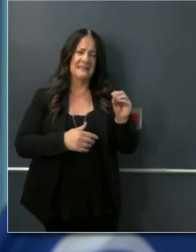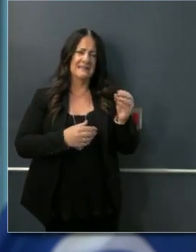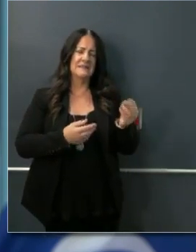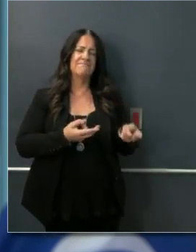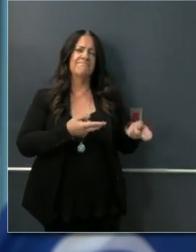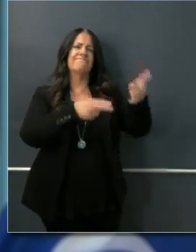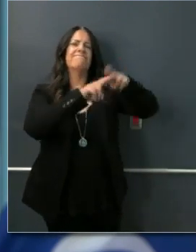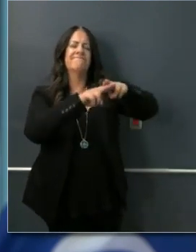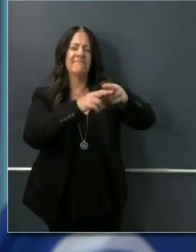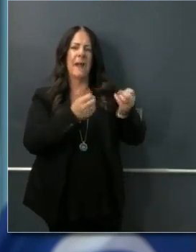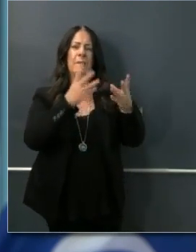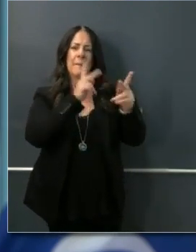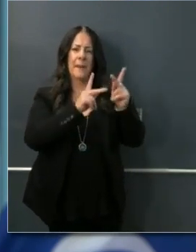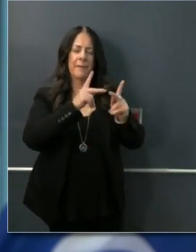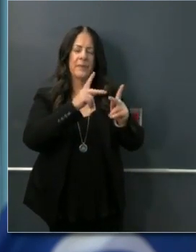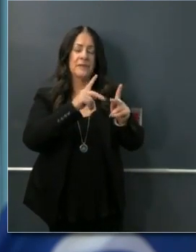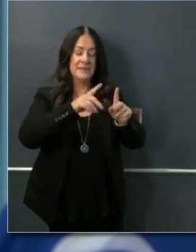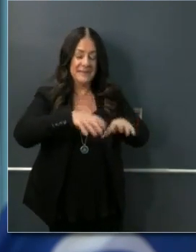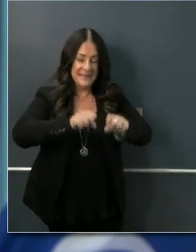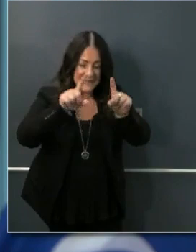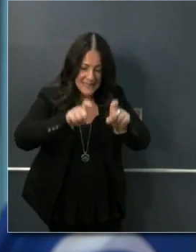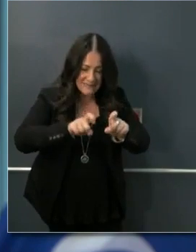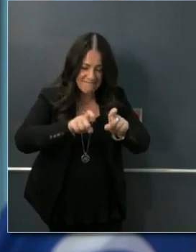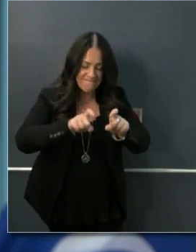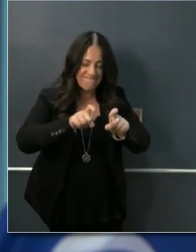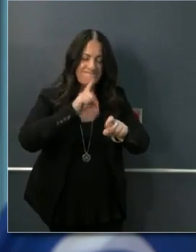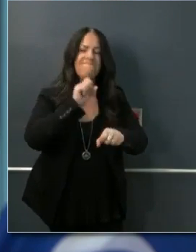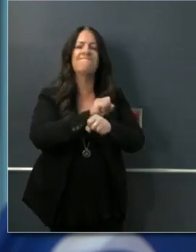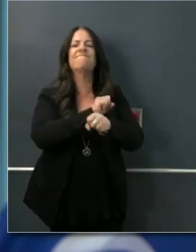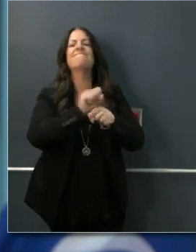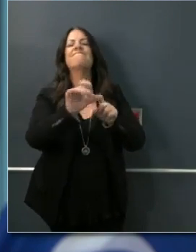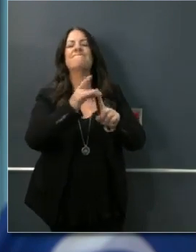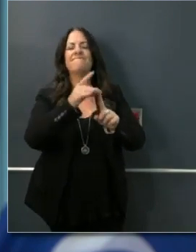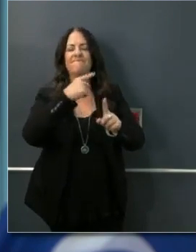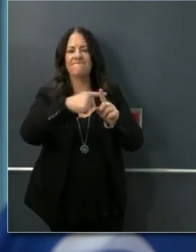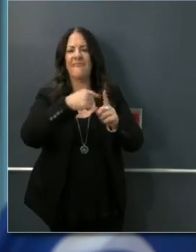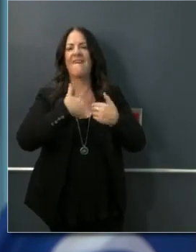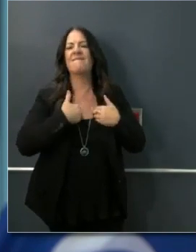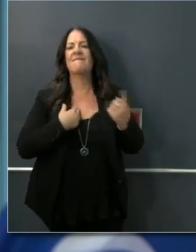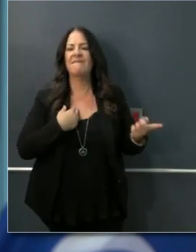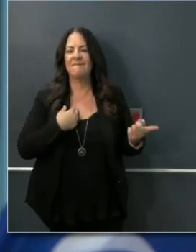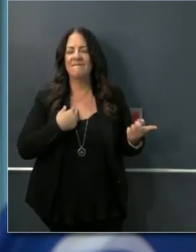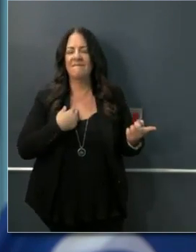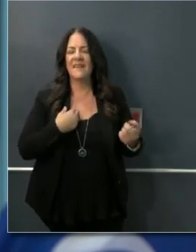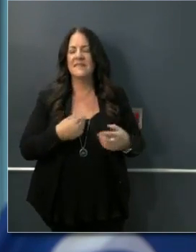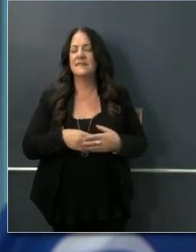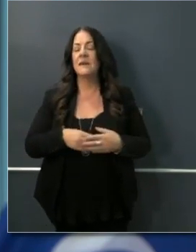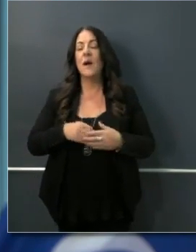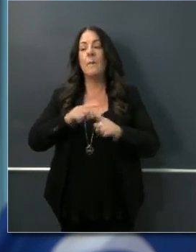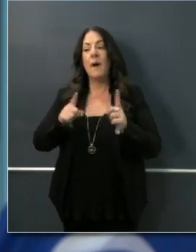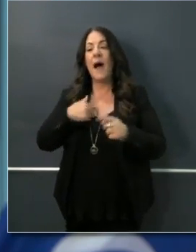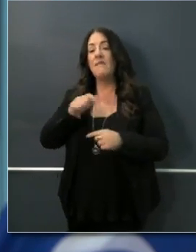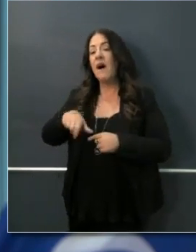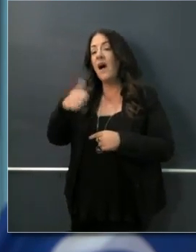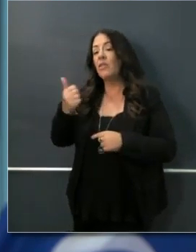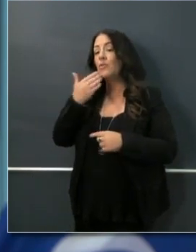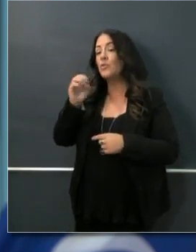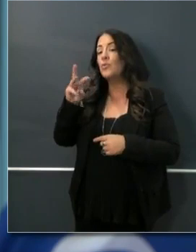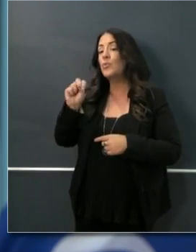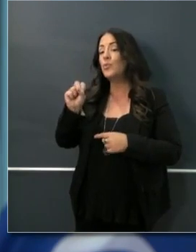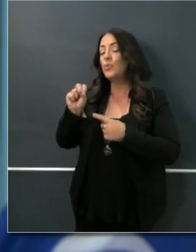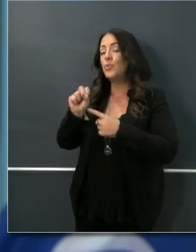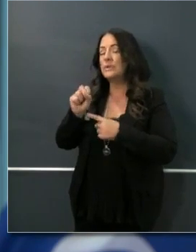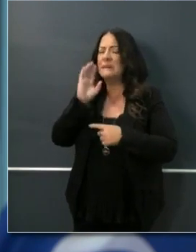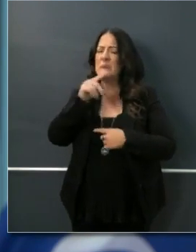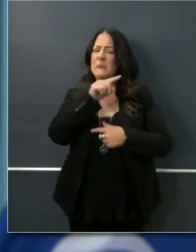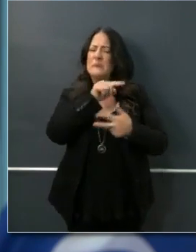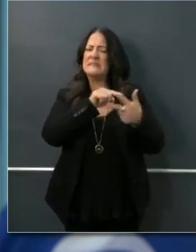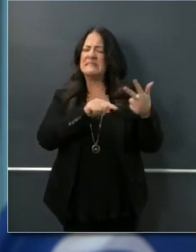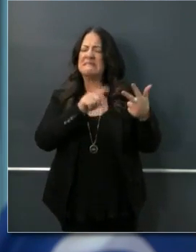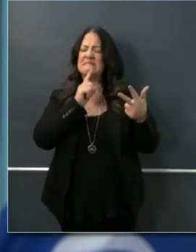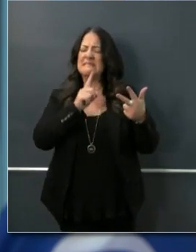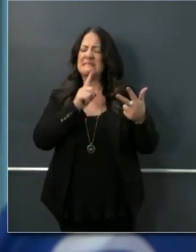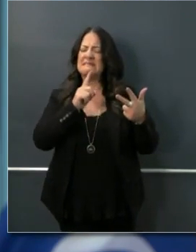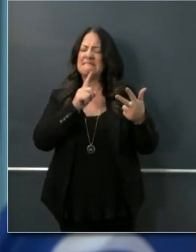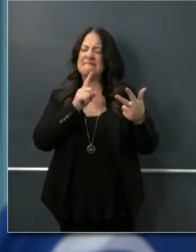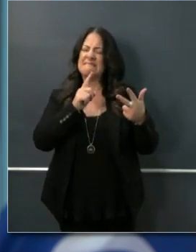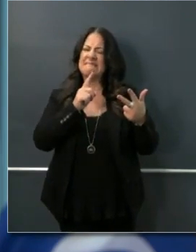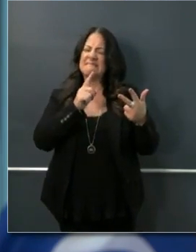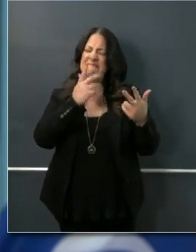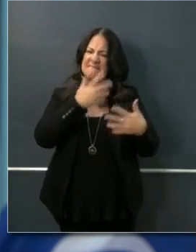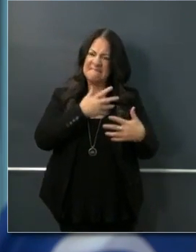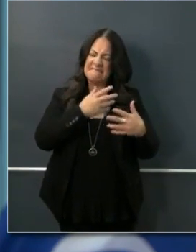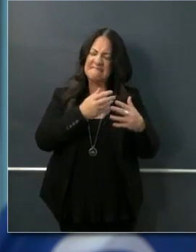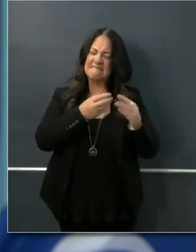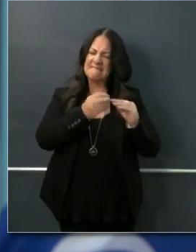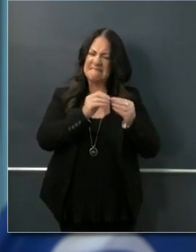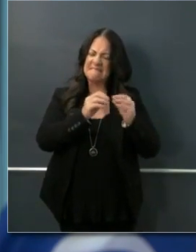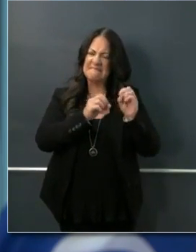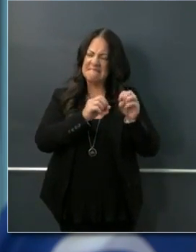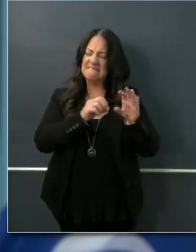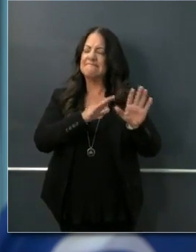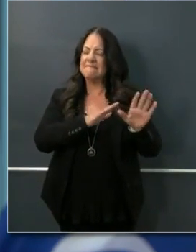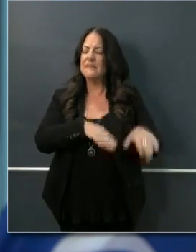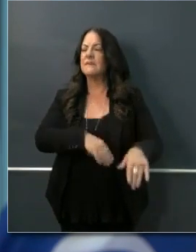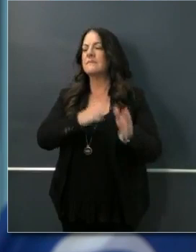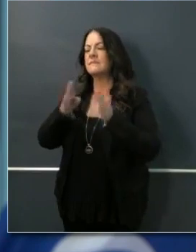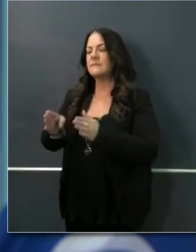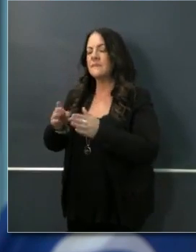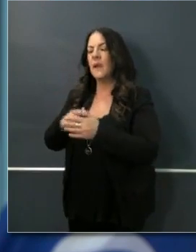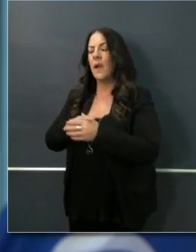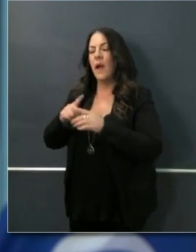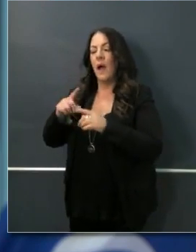WE SAW FIVE POINT SIX PERCENT INCREASE IN THE TOTAL NUMBER OF PEOPLE TESTED POSITIVE IN THE STATE OF CALIFORNIA, BUT THERE SOME POSITIVE NEWS DESPITE THOSE NUMBERS AND THAT WAS FOR THE